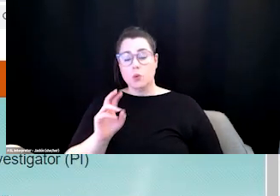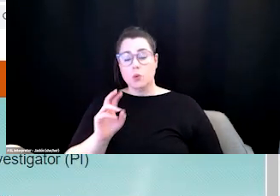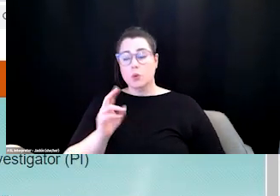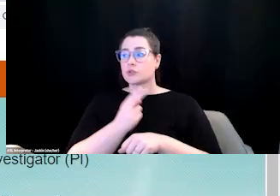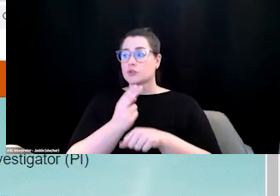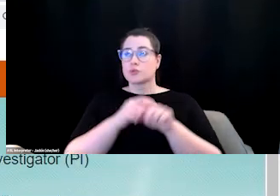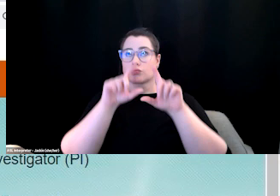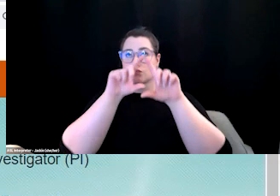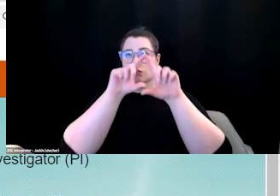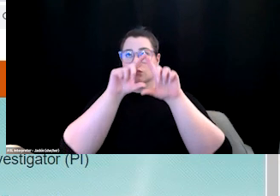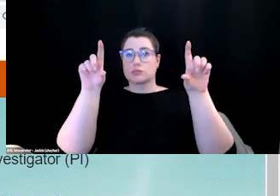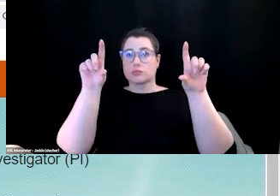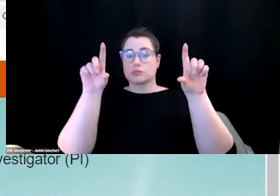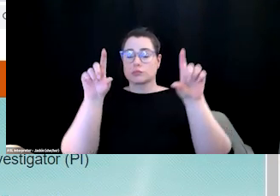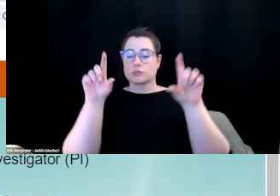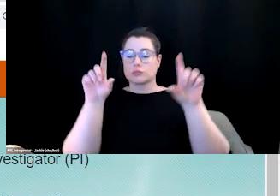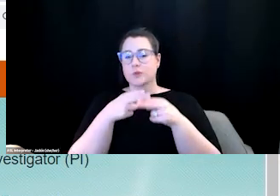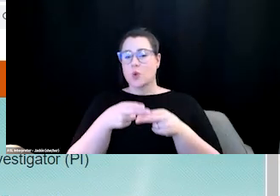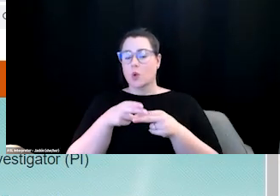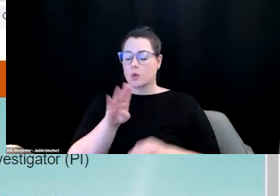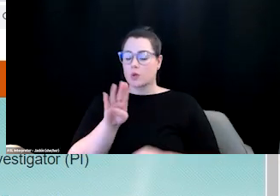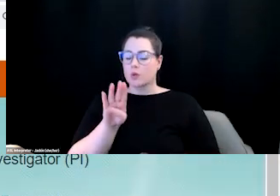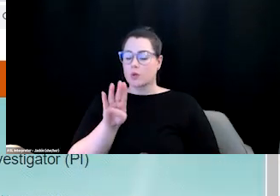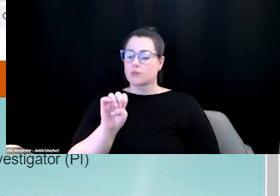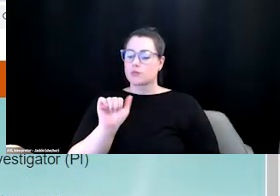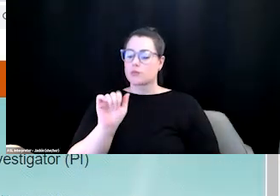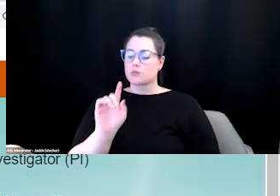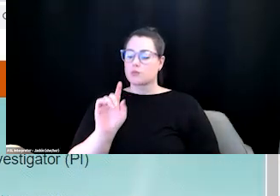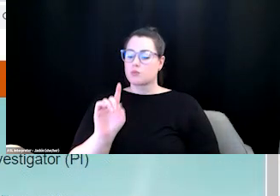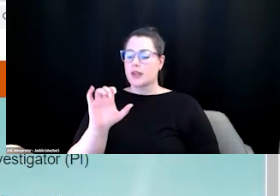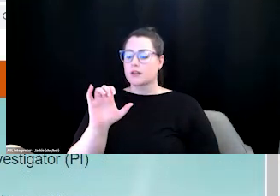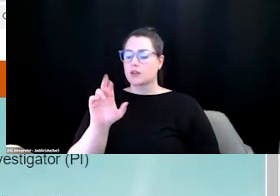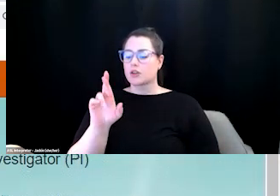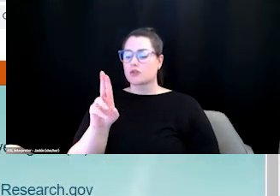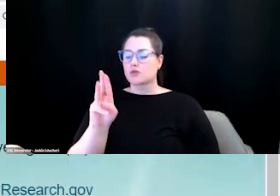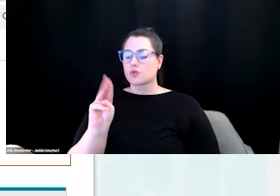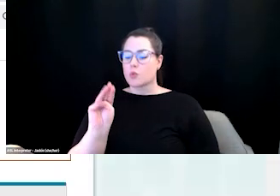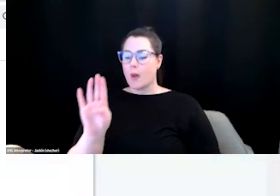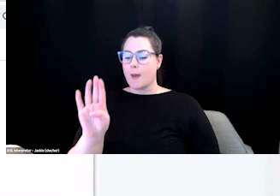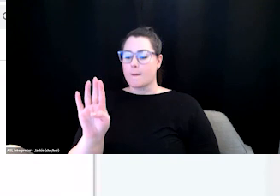So these are nice little breadcrumb links where wherever I'm navigating, it starts populating.